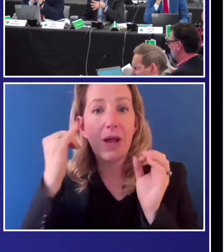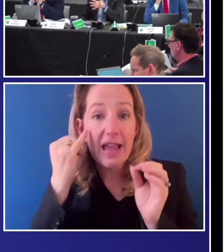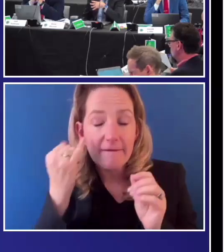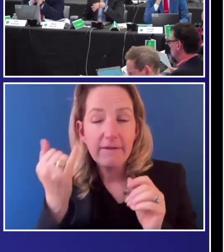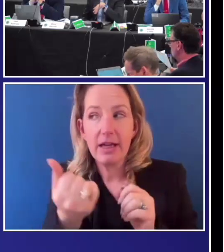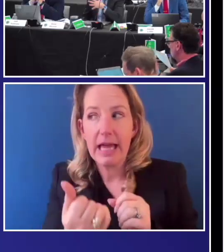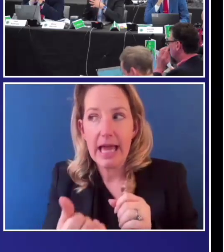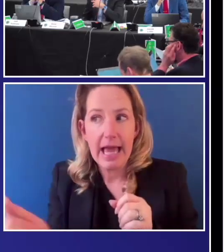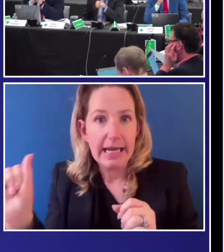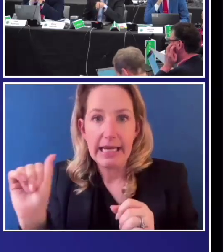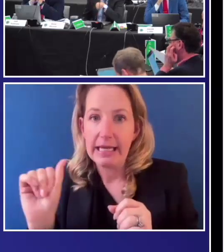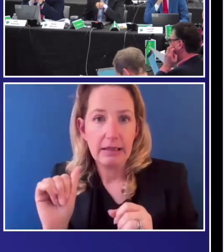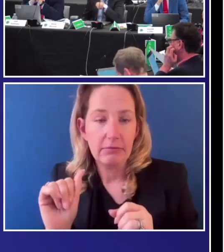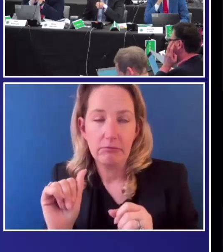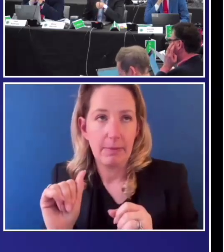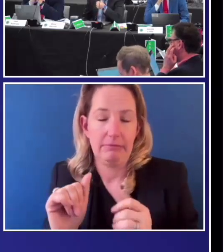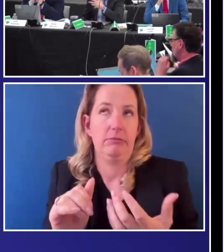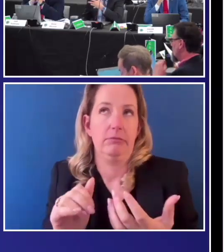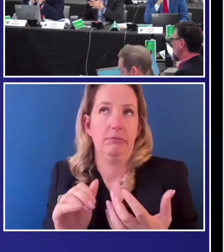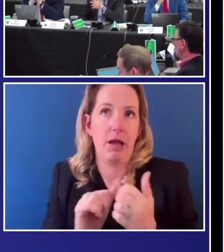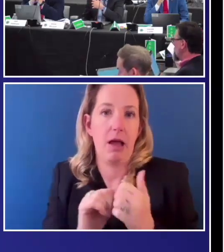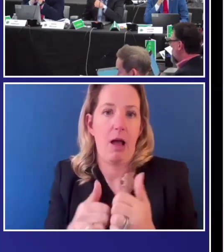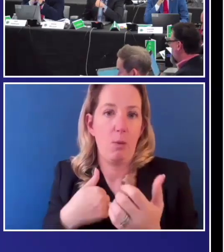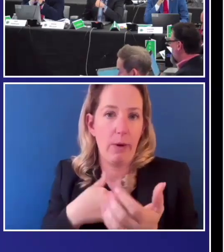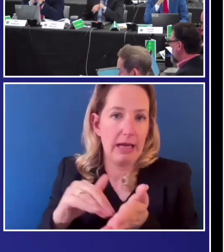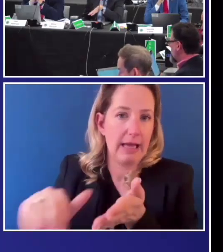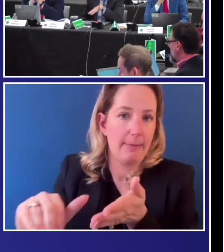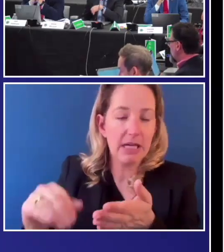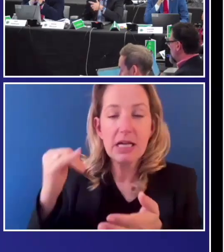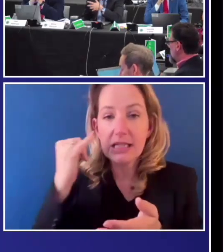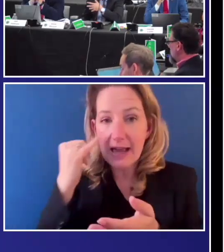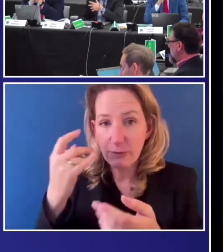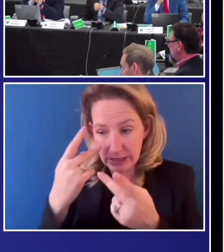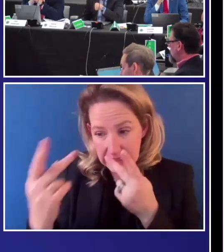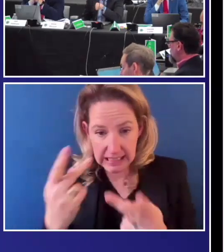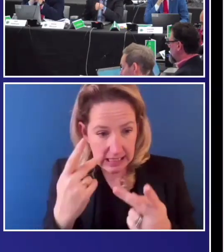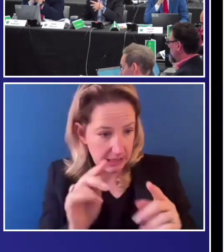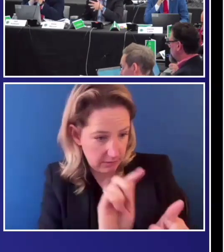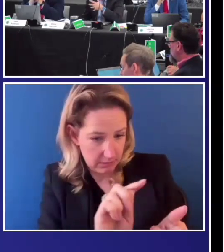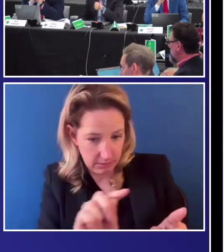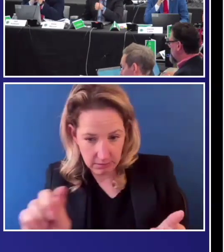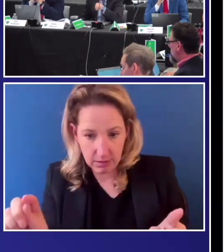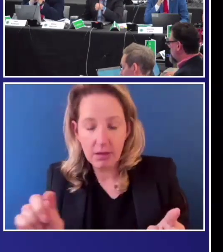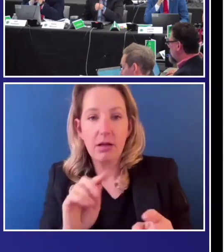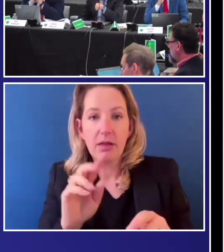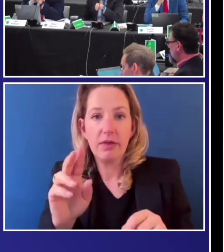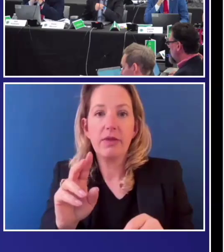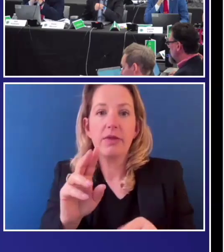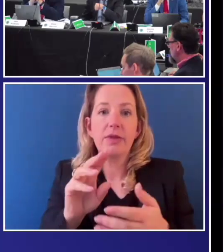And the only way that we exempt them is, is seeing their enrollment in, in the national student loan data system.